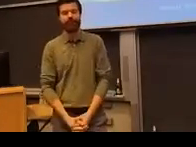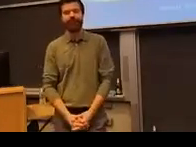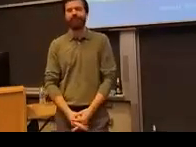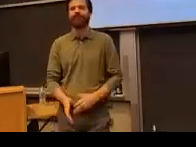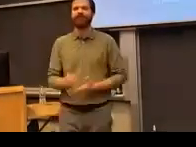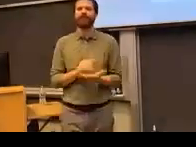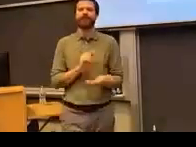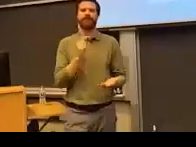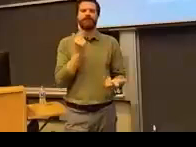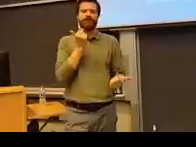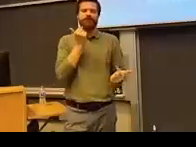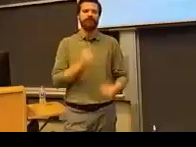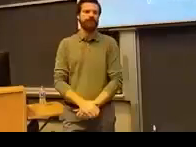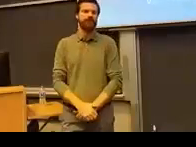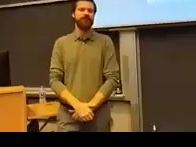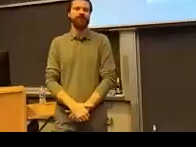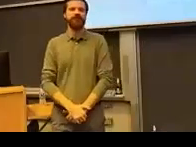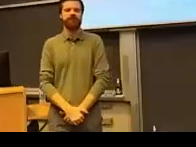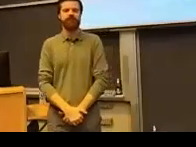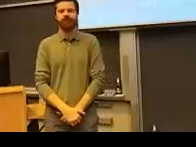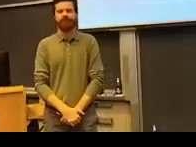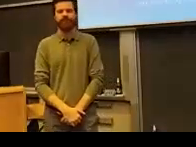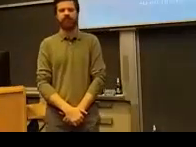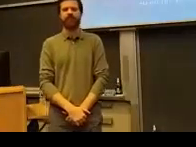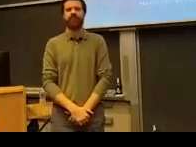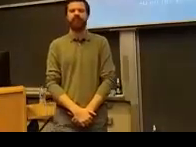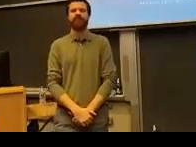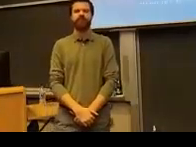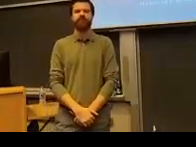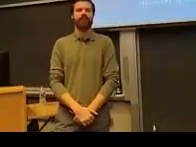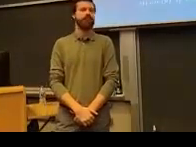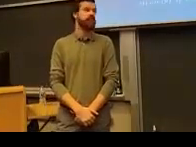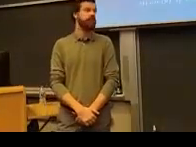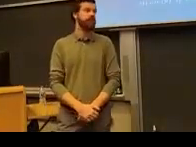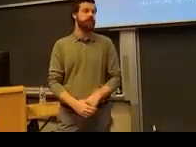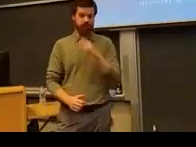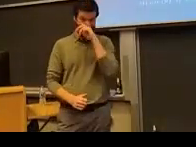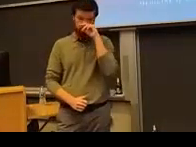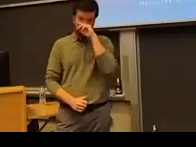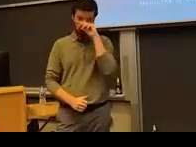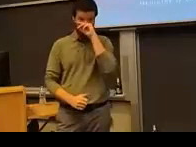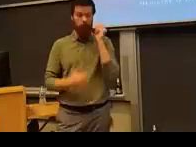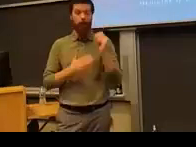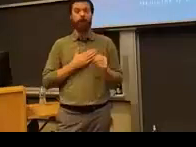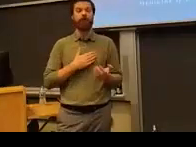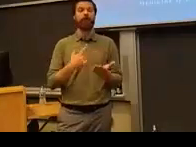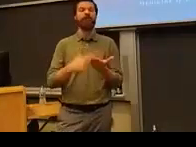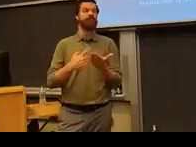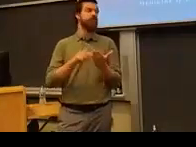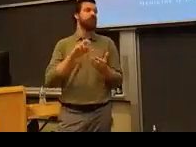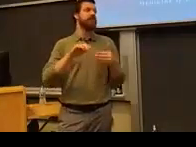okay um my part of the talk is again a reintroduction to the unit for anybody who